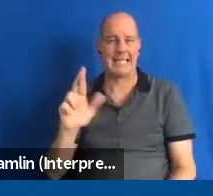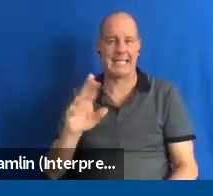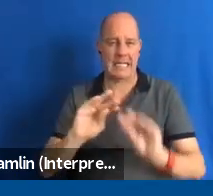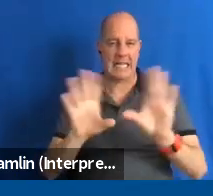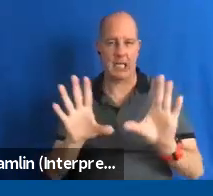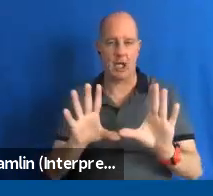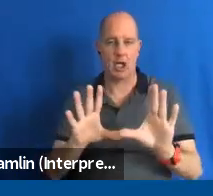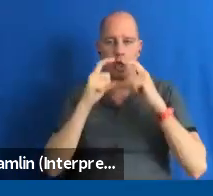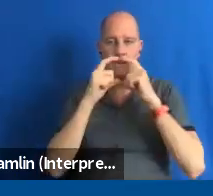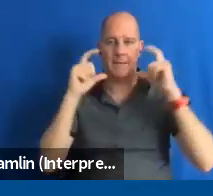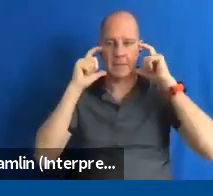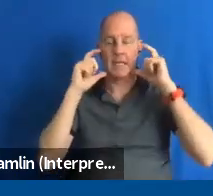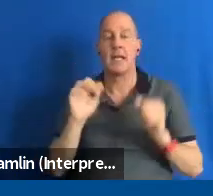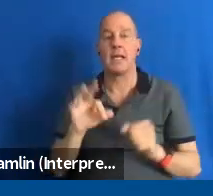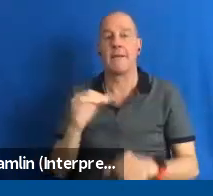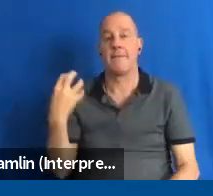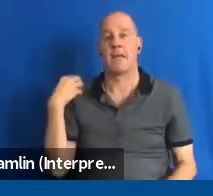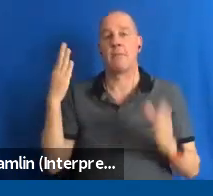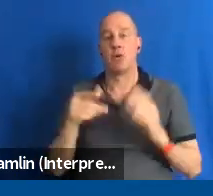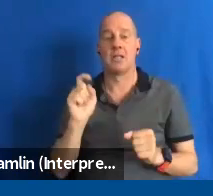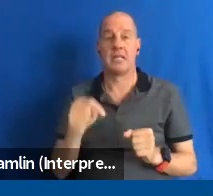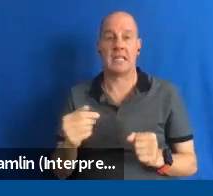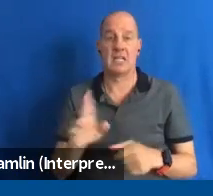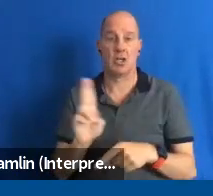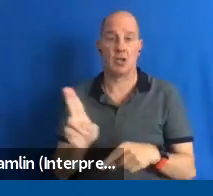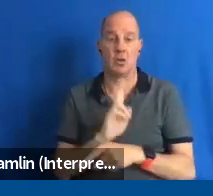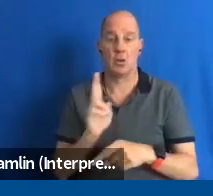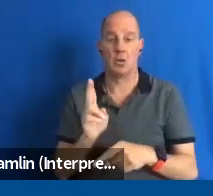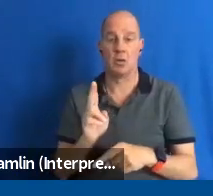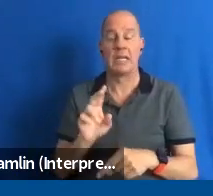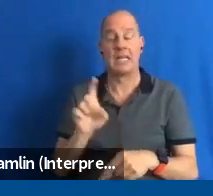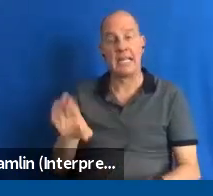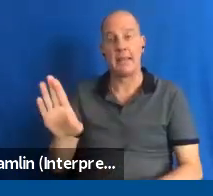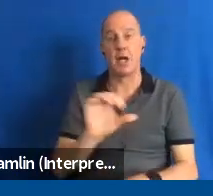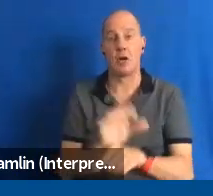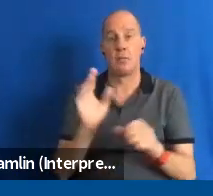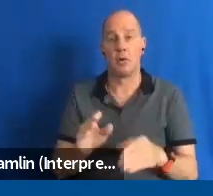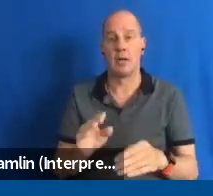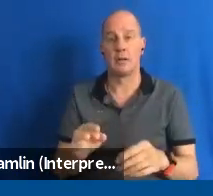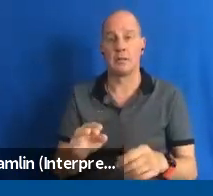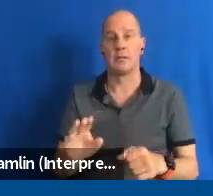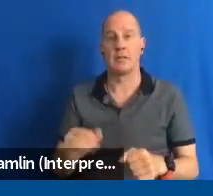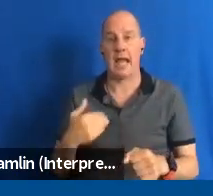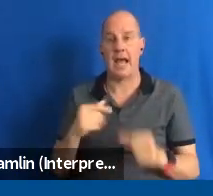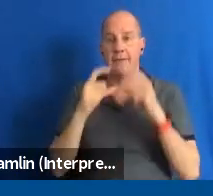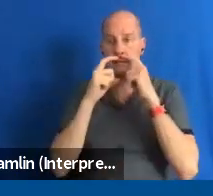if employers need to wear need employees to wear masks but they need to accommodate people with